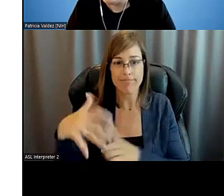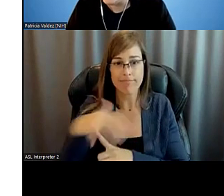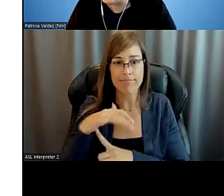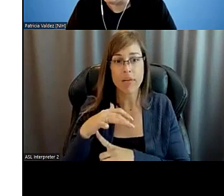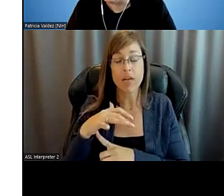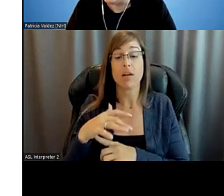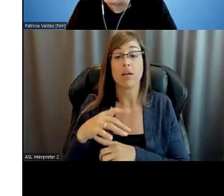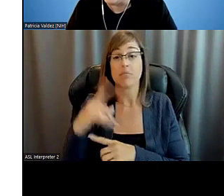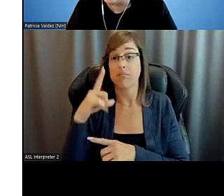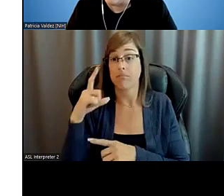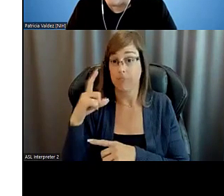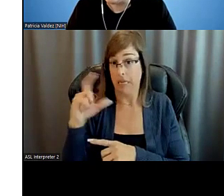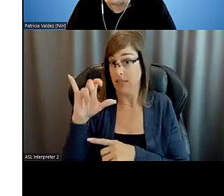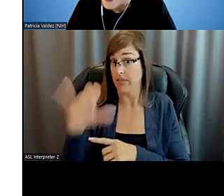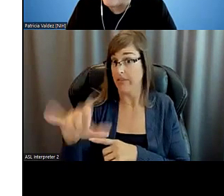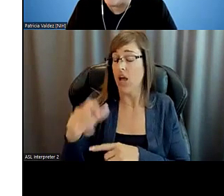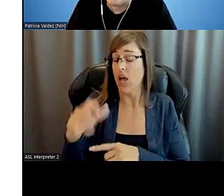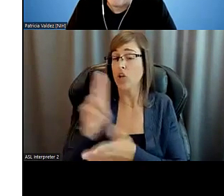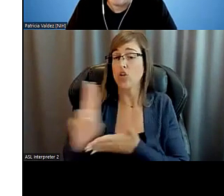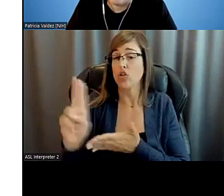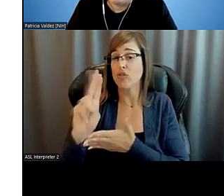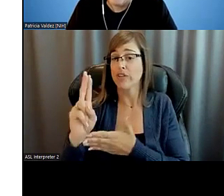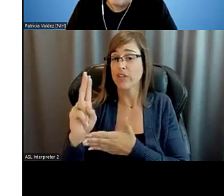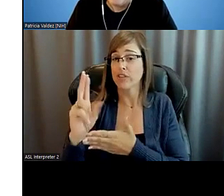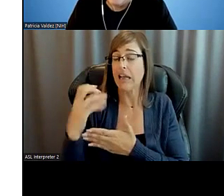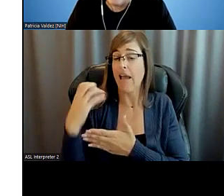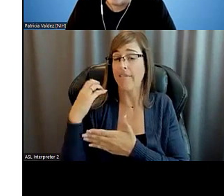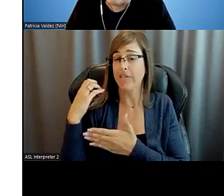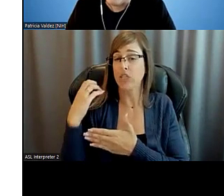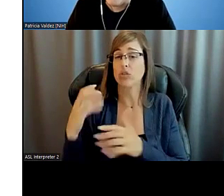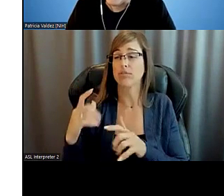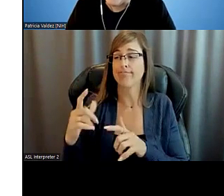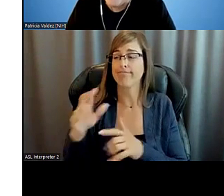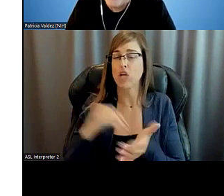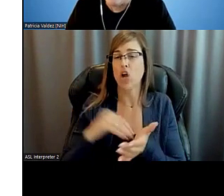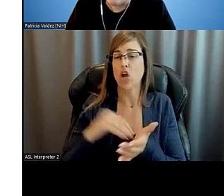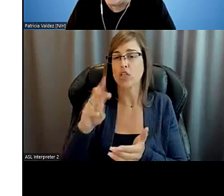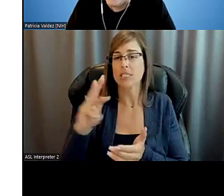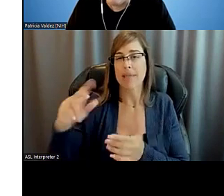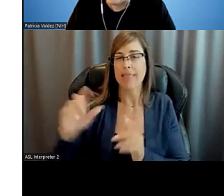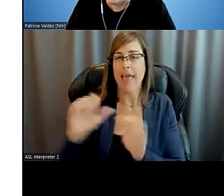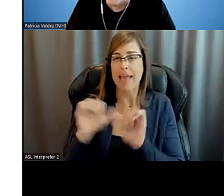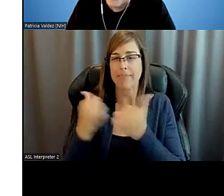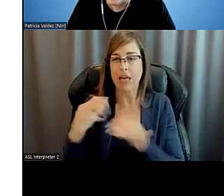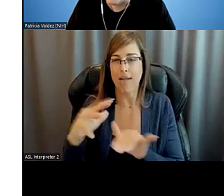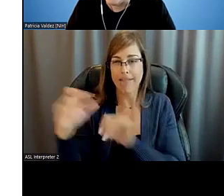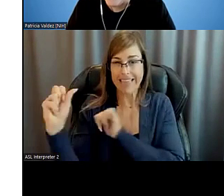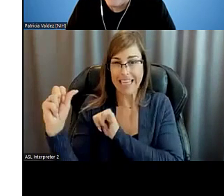place Dr. Smith on administrative leave. Dr. Smith is not allowed on campus and is prohibited